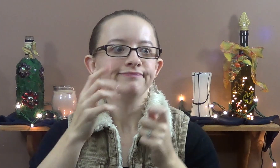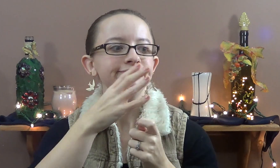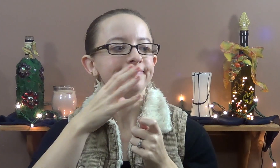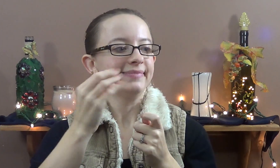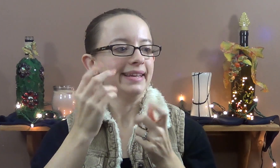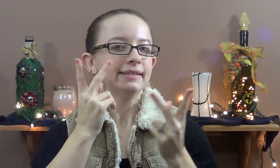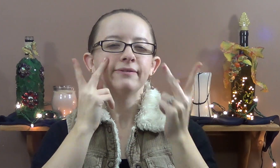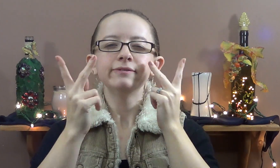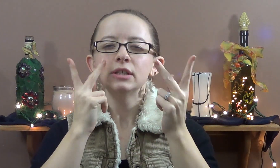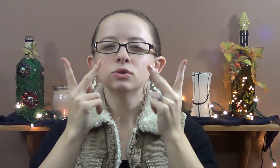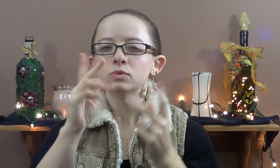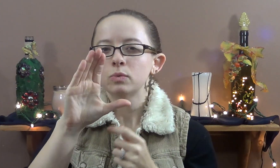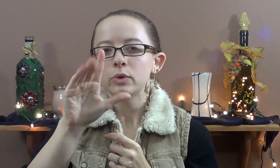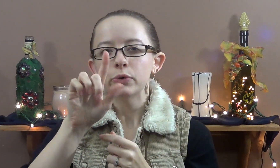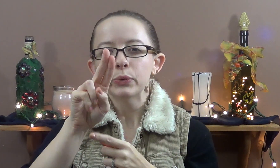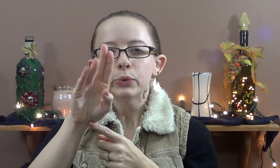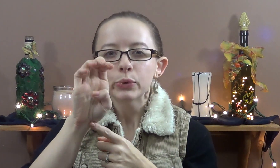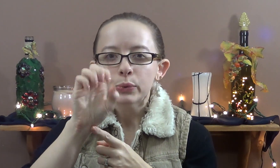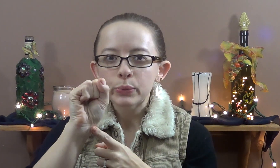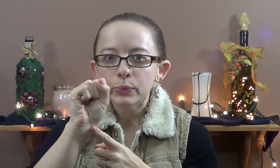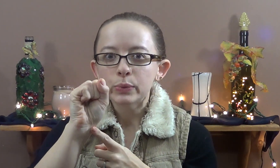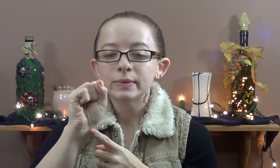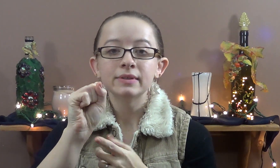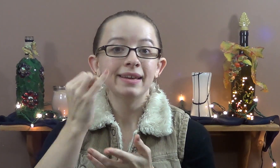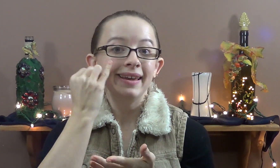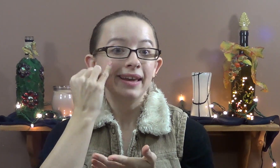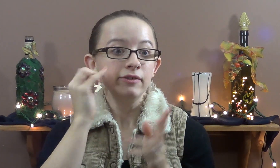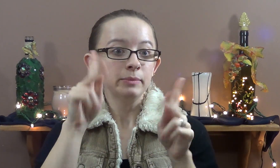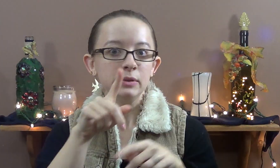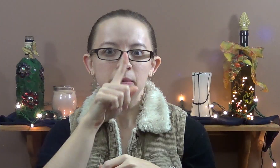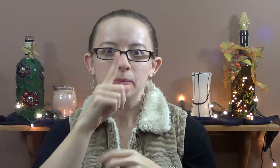them in your sign language. Also, just visual